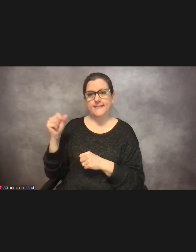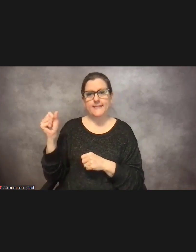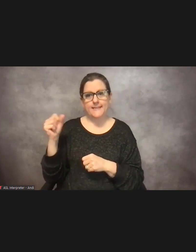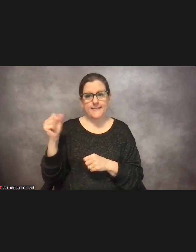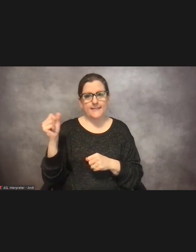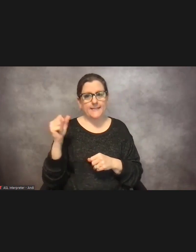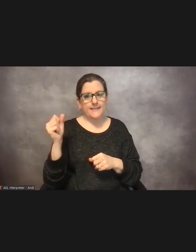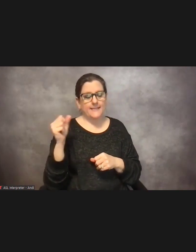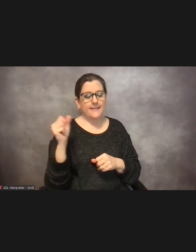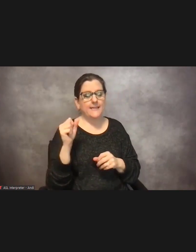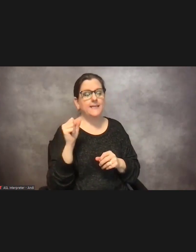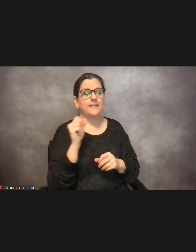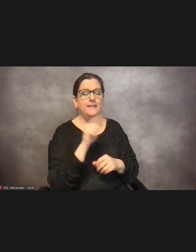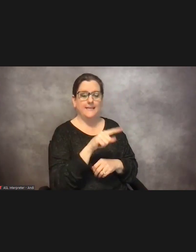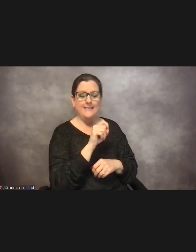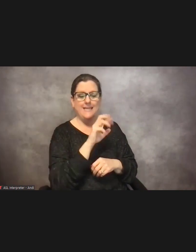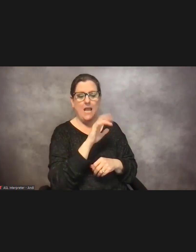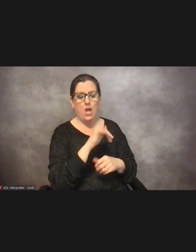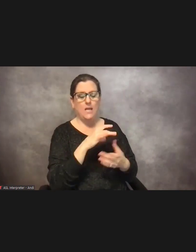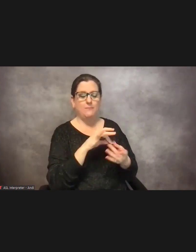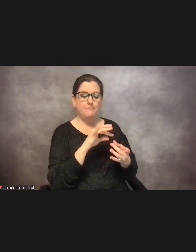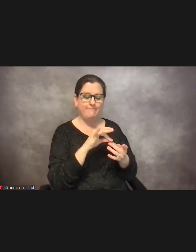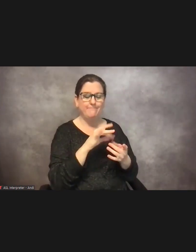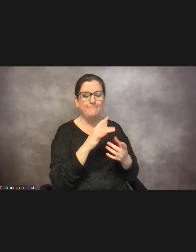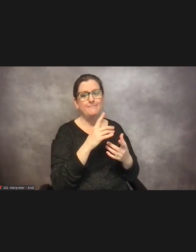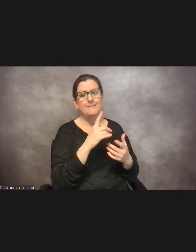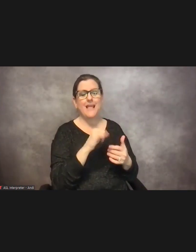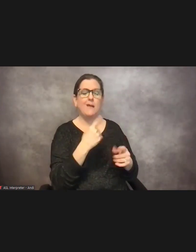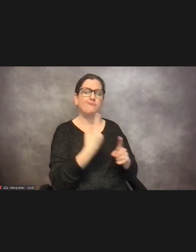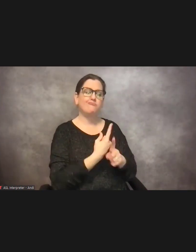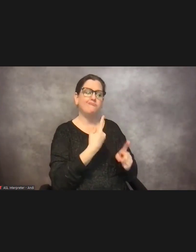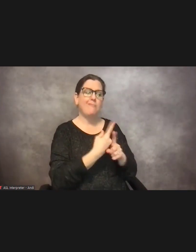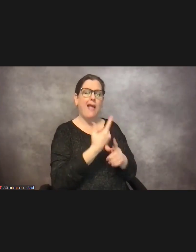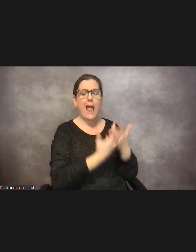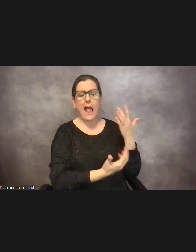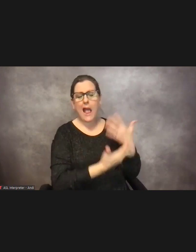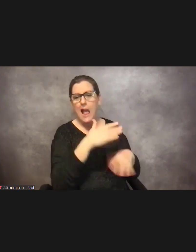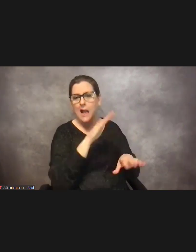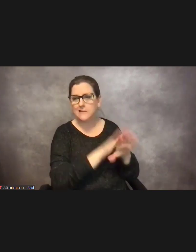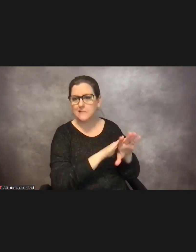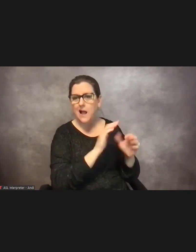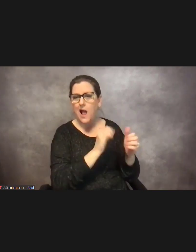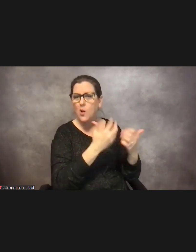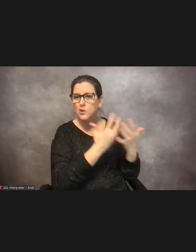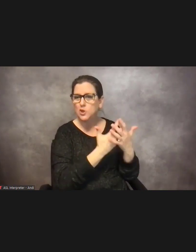You know, um, there's the practical hands-on how to screen